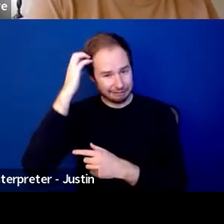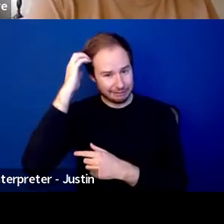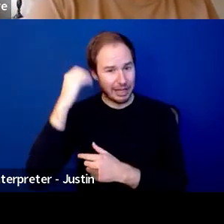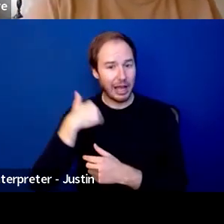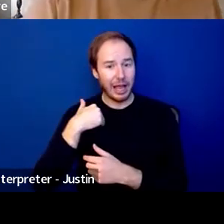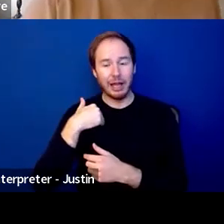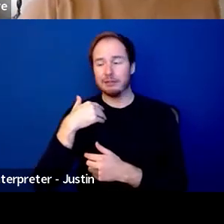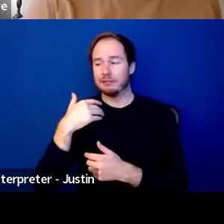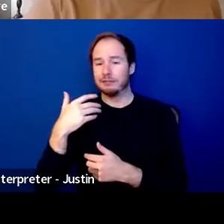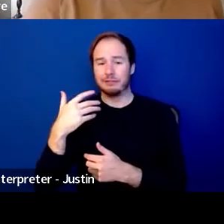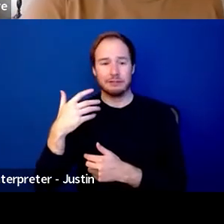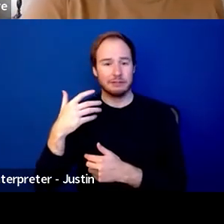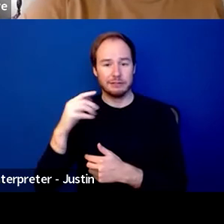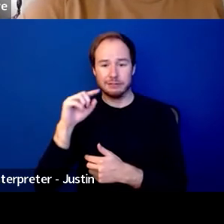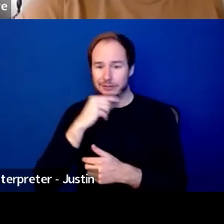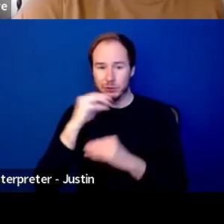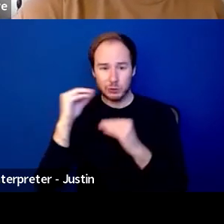argumentative, hard to love,